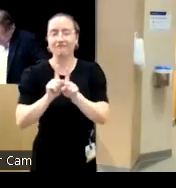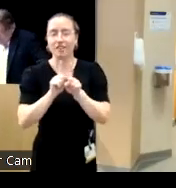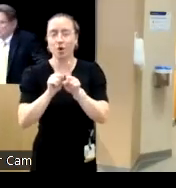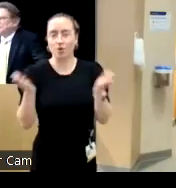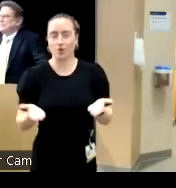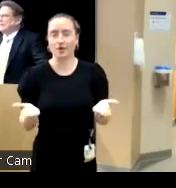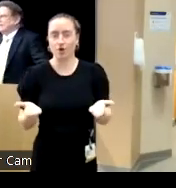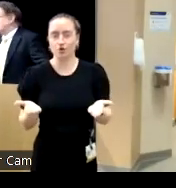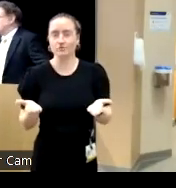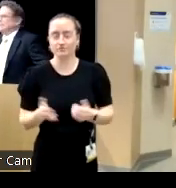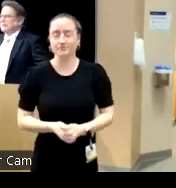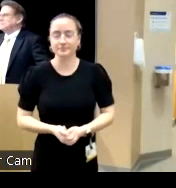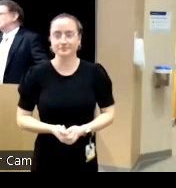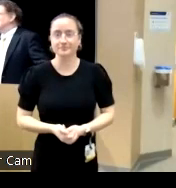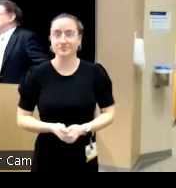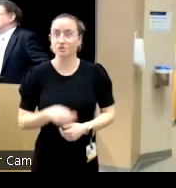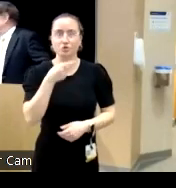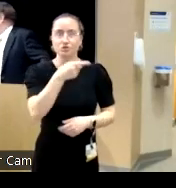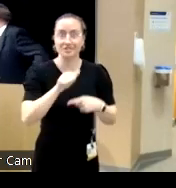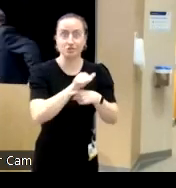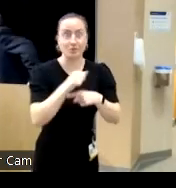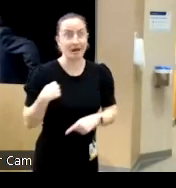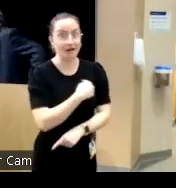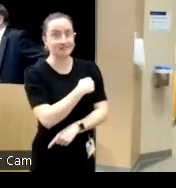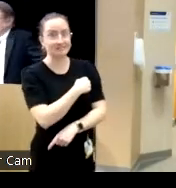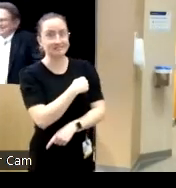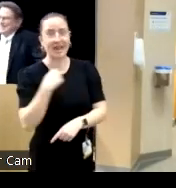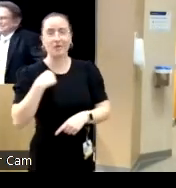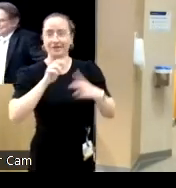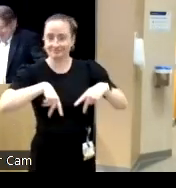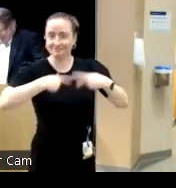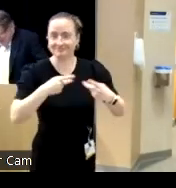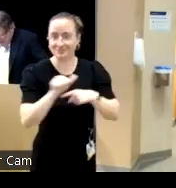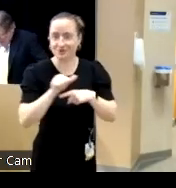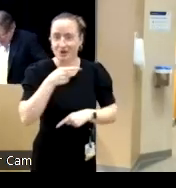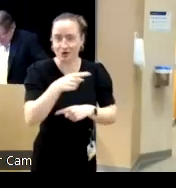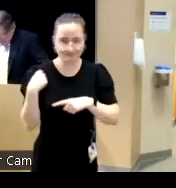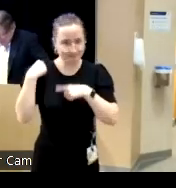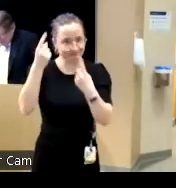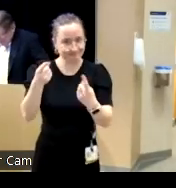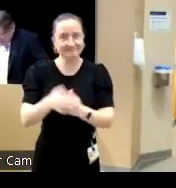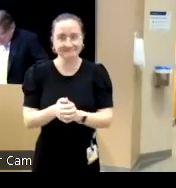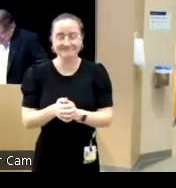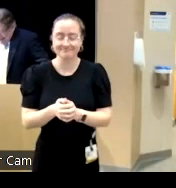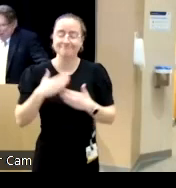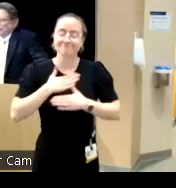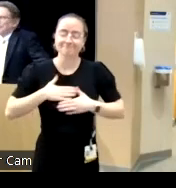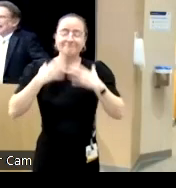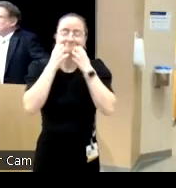program so she has trained us and vice versa for many years now and we're so pleased to have her